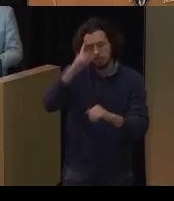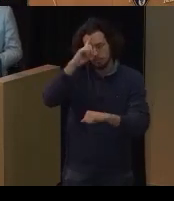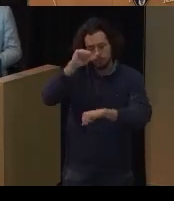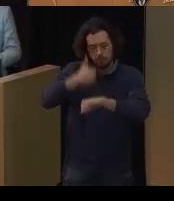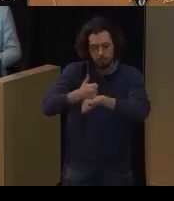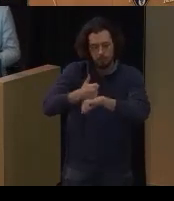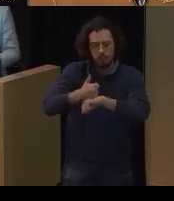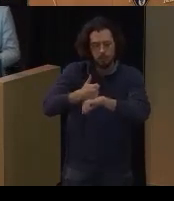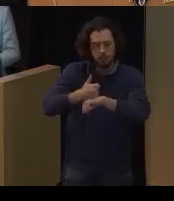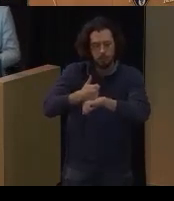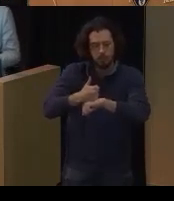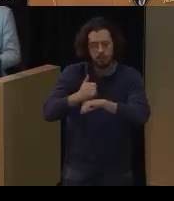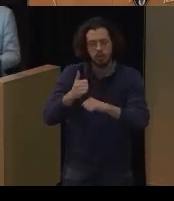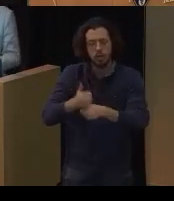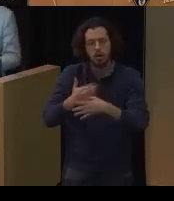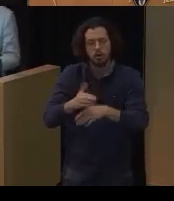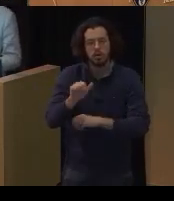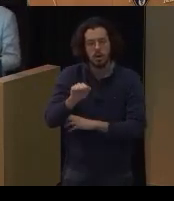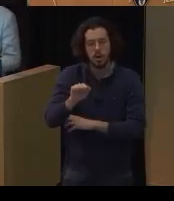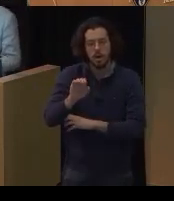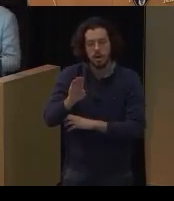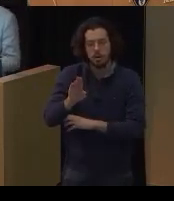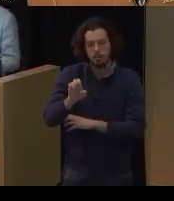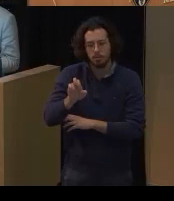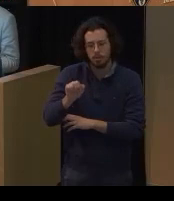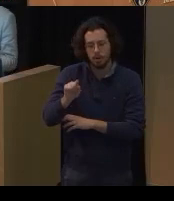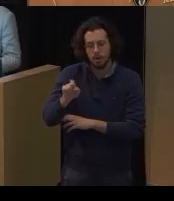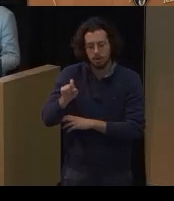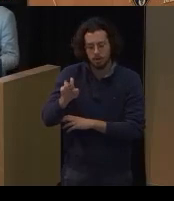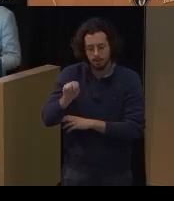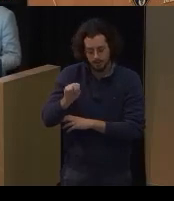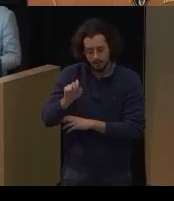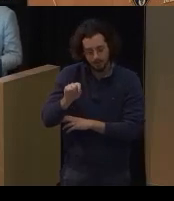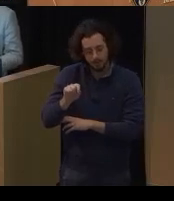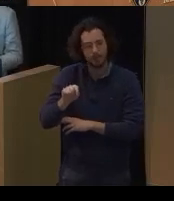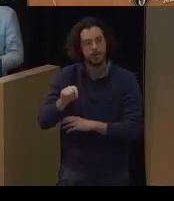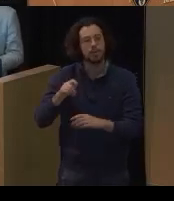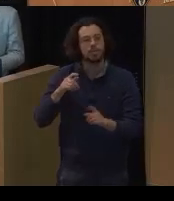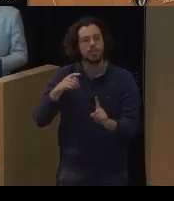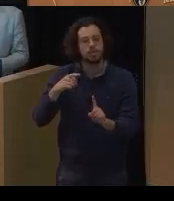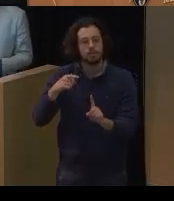that produces aberrant sensory experiences much like you would find in a phantom Lynn syndrome